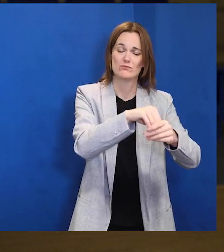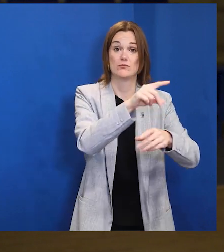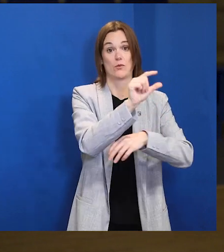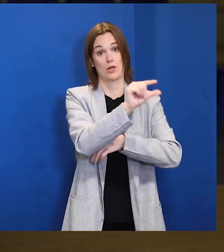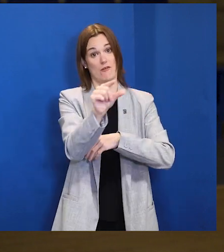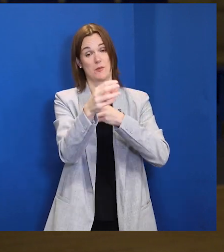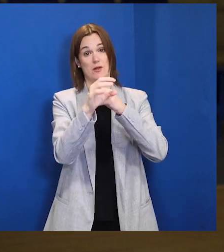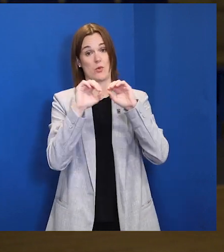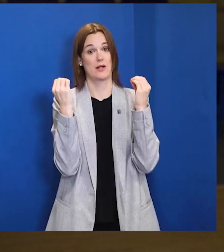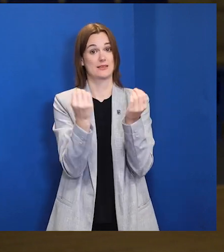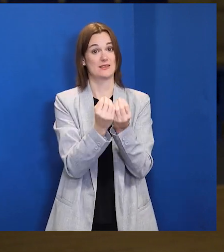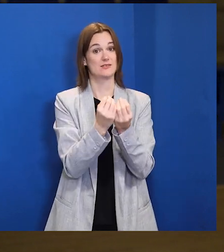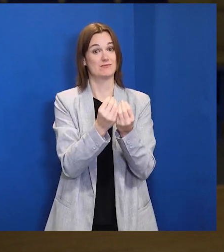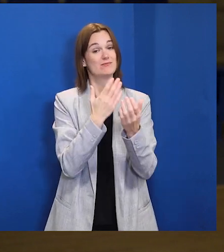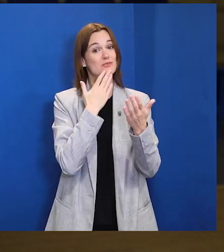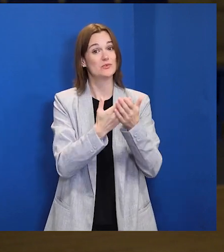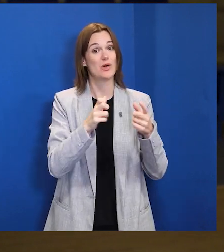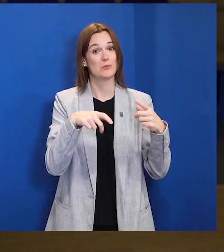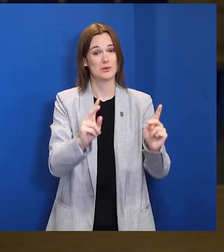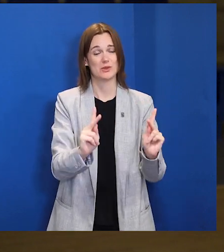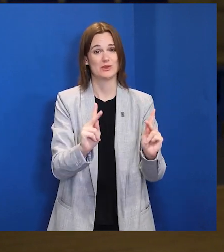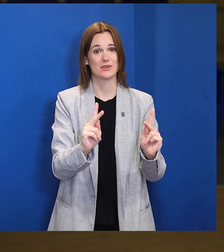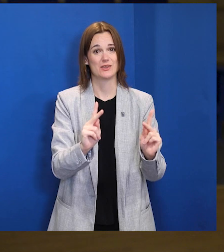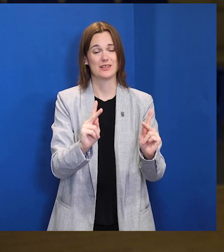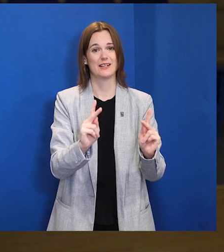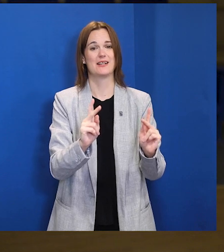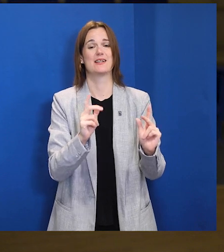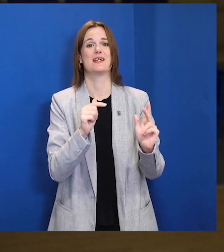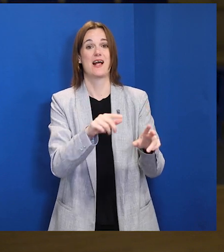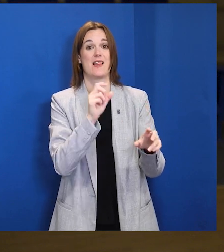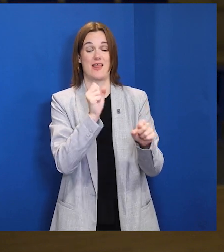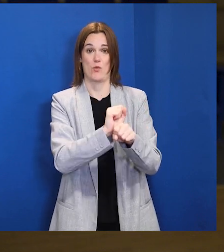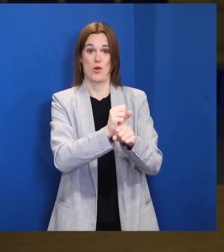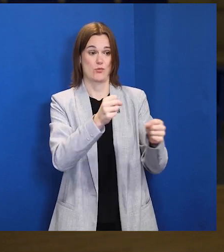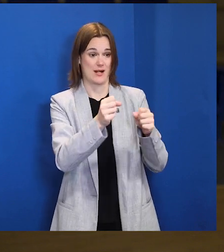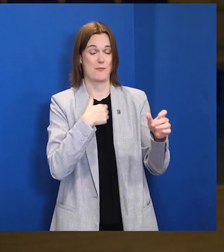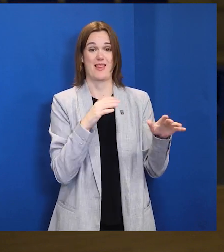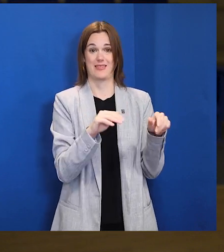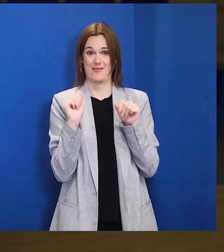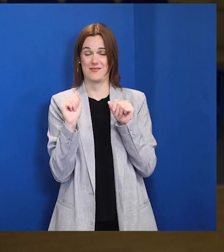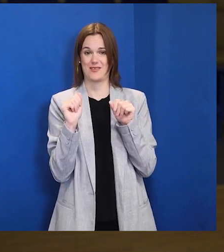and knowledge of working for a government organization. I took great confidence leaving this Practicum